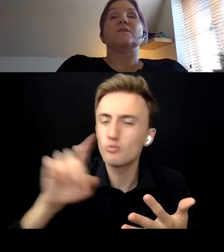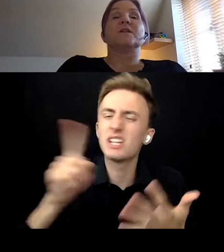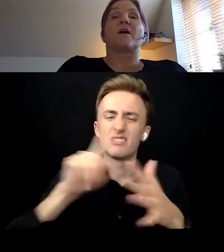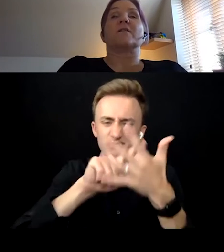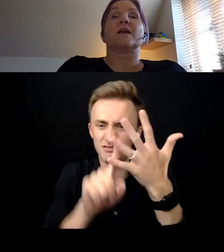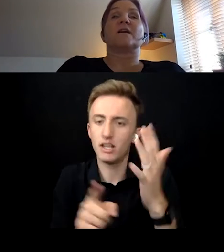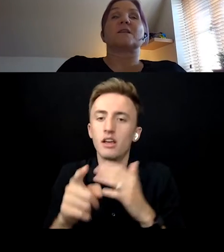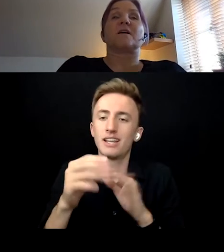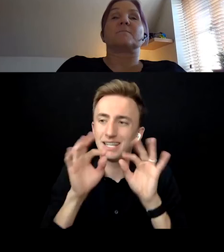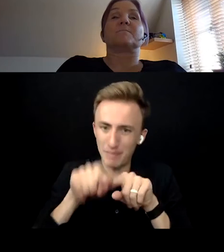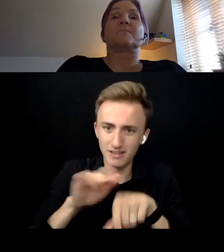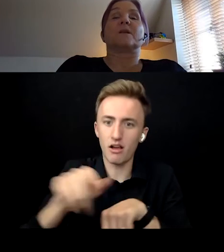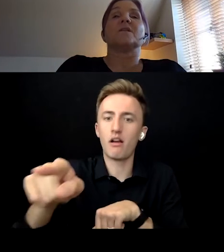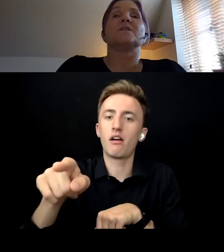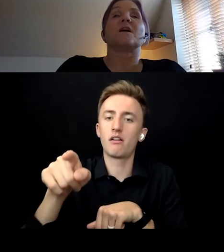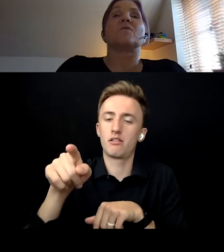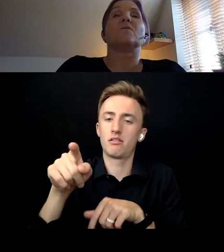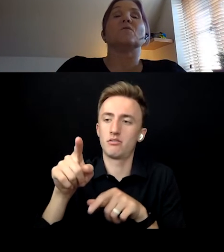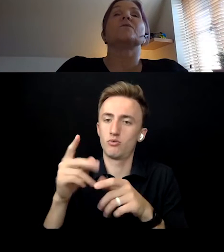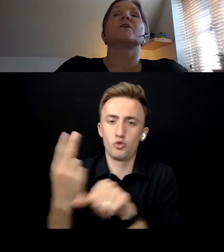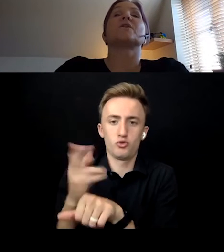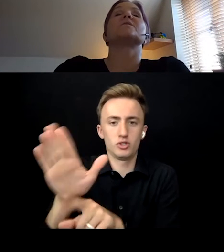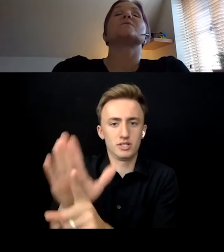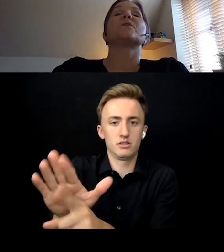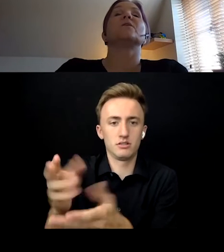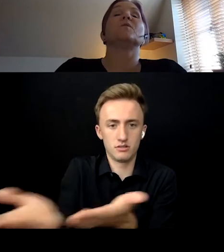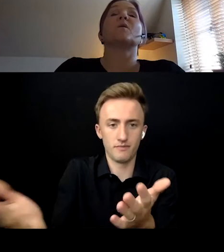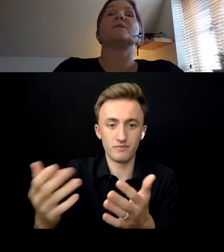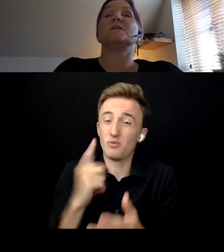user currently has set. And this is how all of the tokens I was showing you in the property is